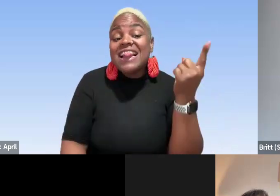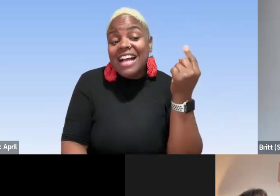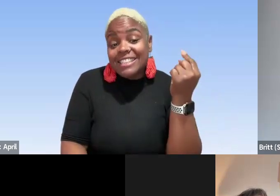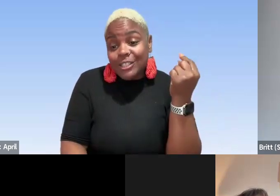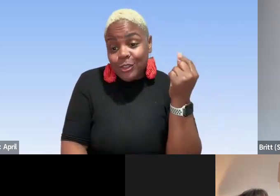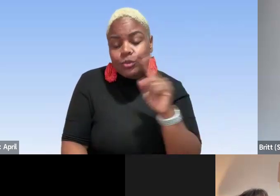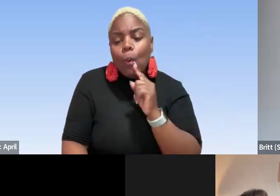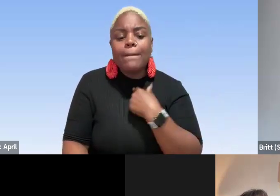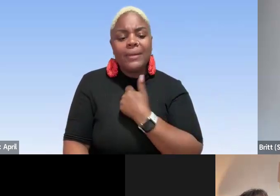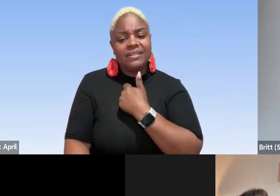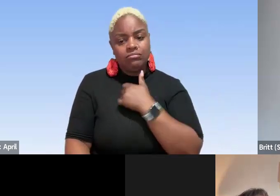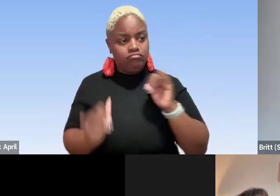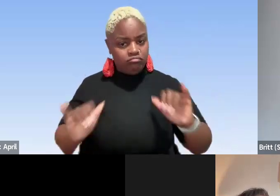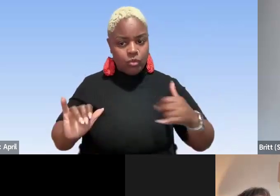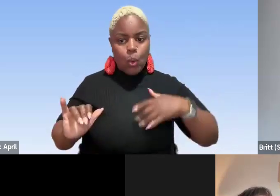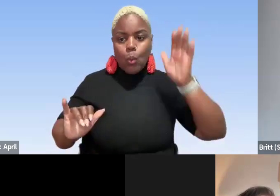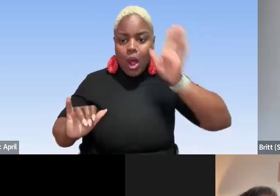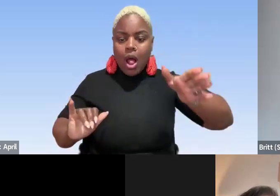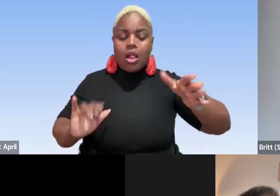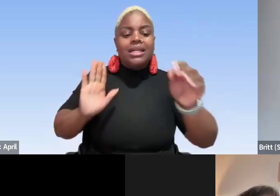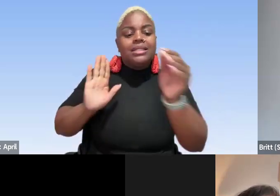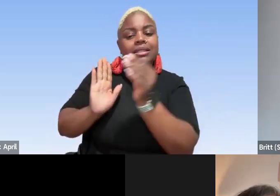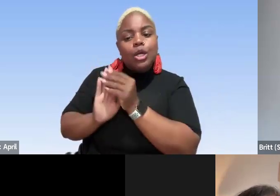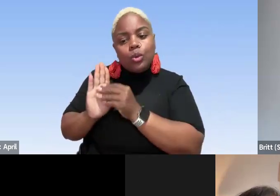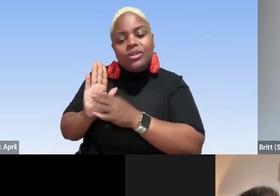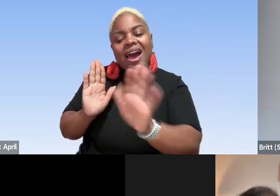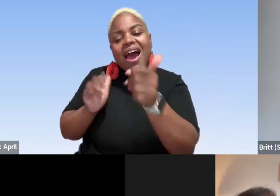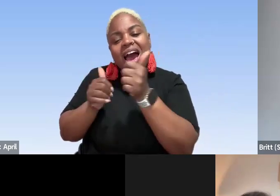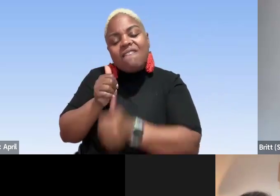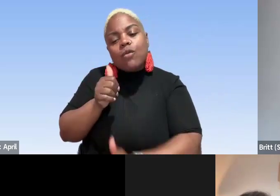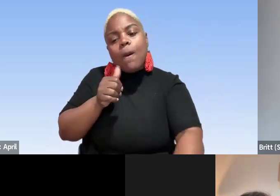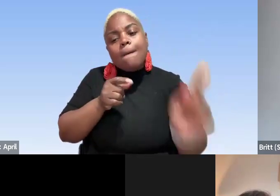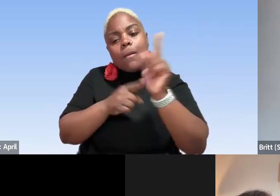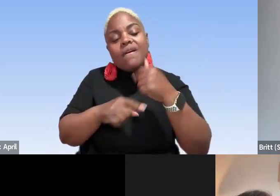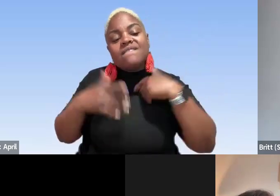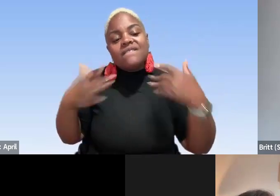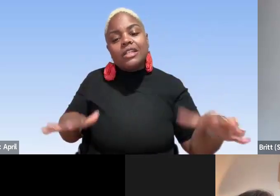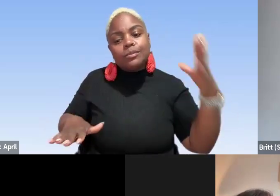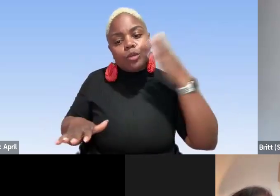I'm gonna keep a journal of every single time that I encounter ableism, whatever it may be,